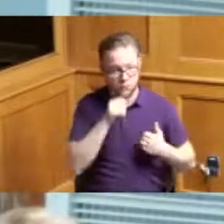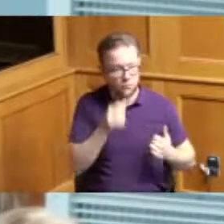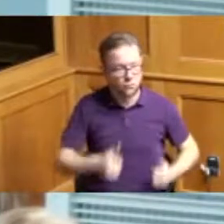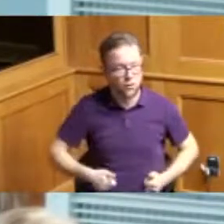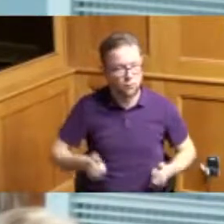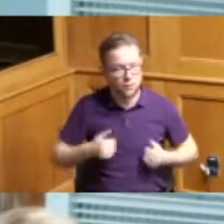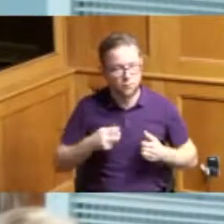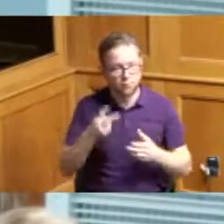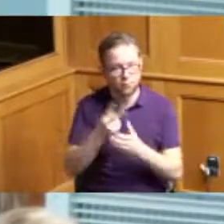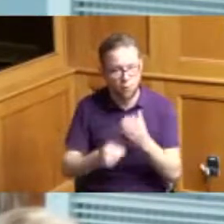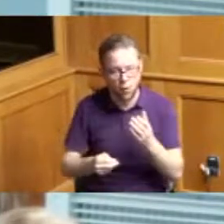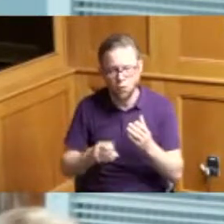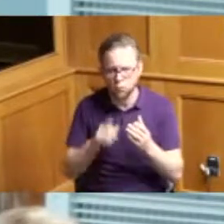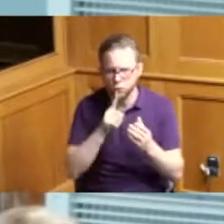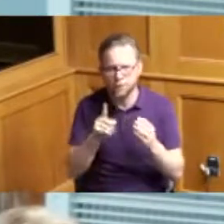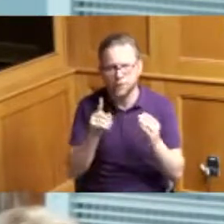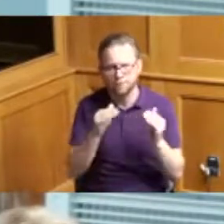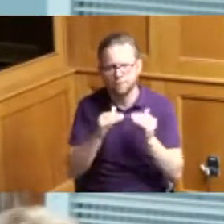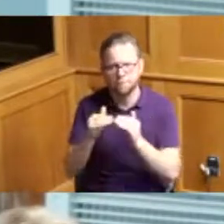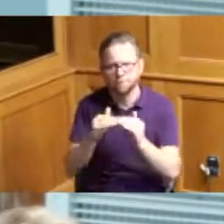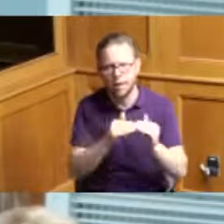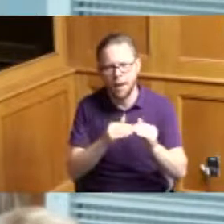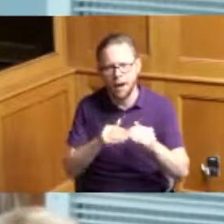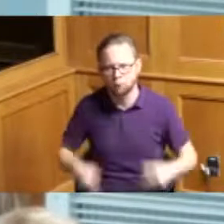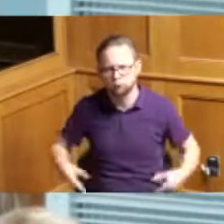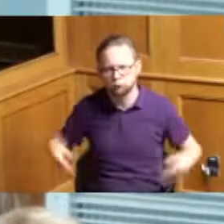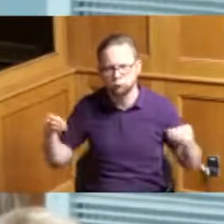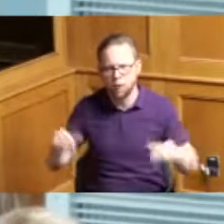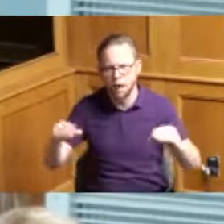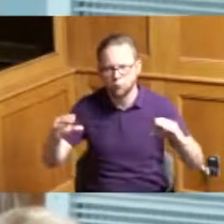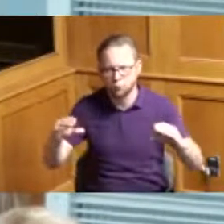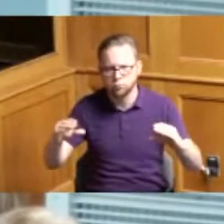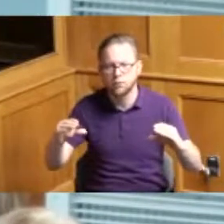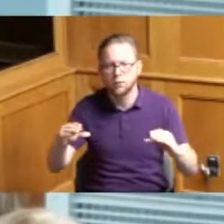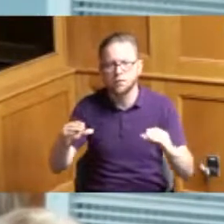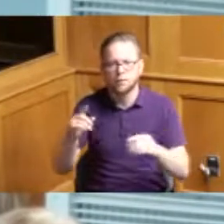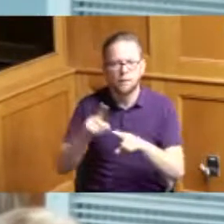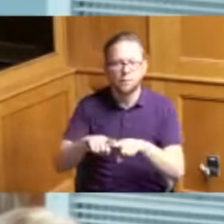of pay their fair share depending on how much water they use inside their property but also how